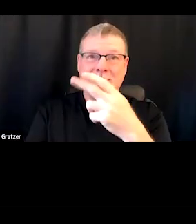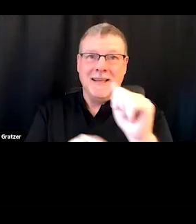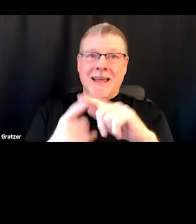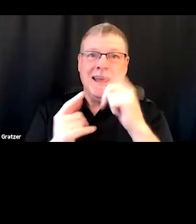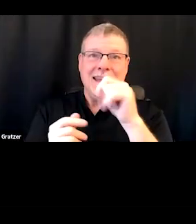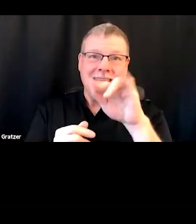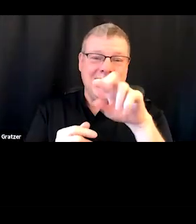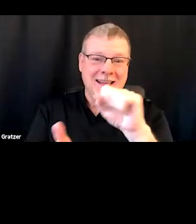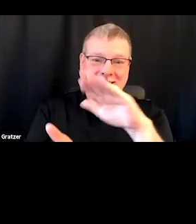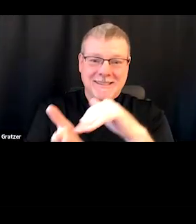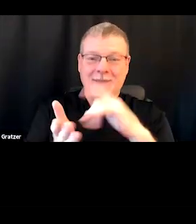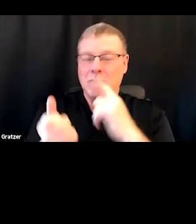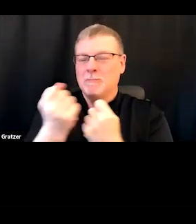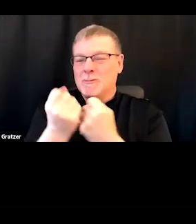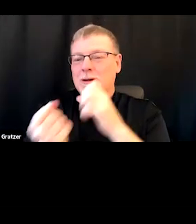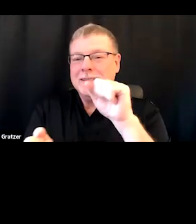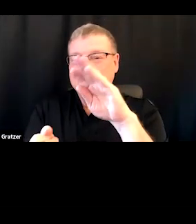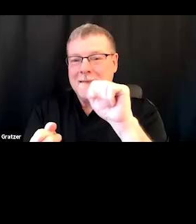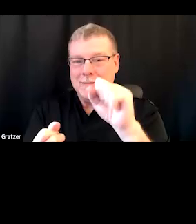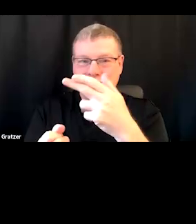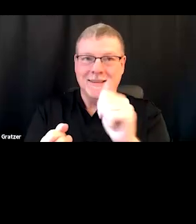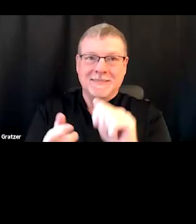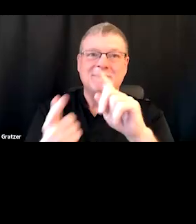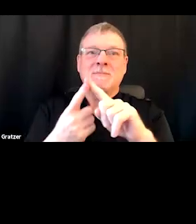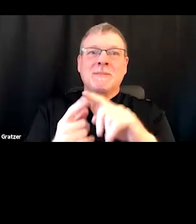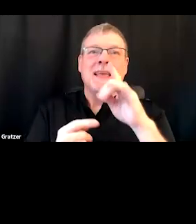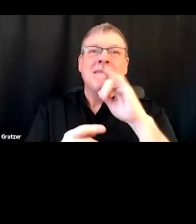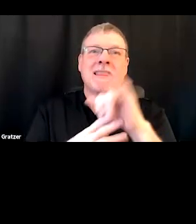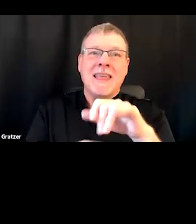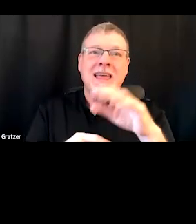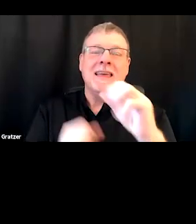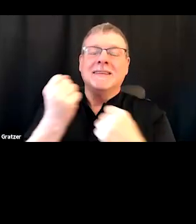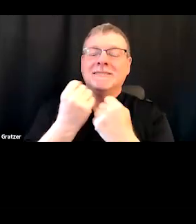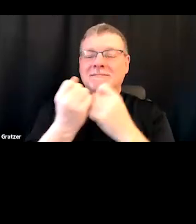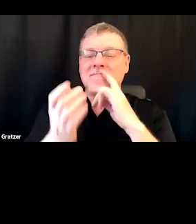with the support of SAMHSA, which is the Substance Abuse and Mental Health Services Administration.